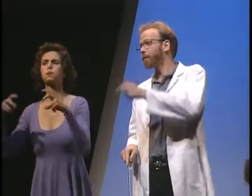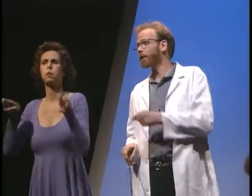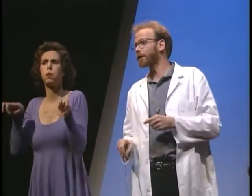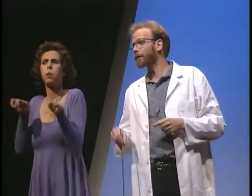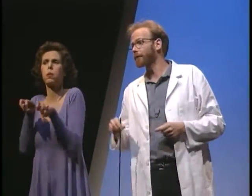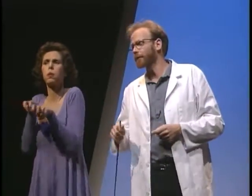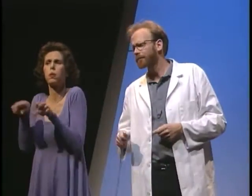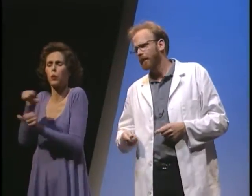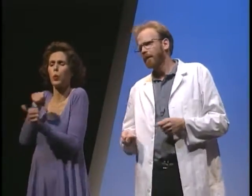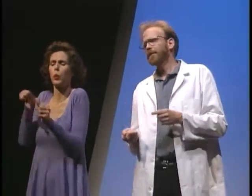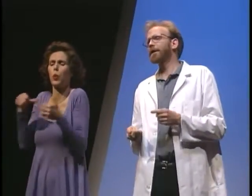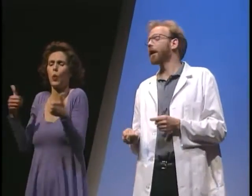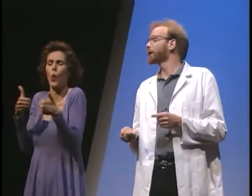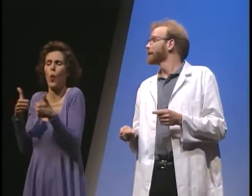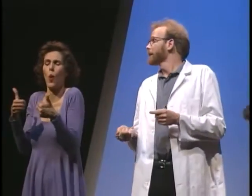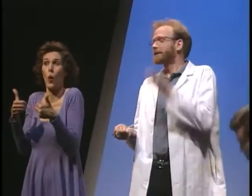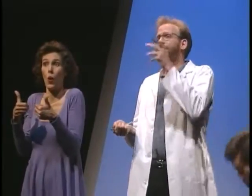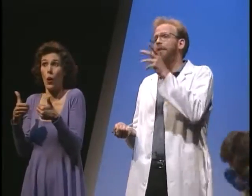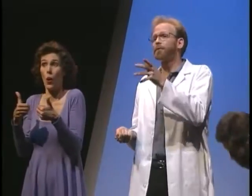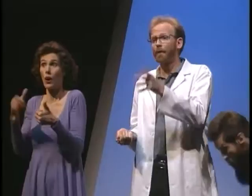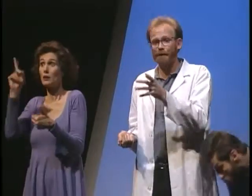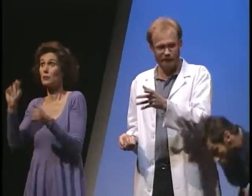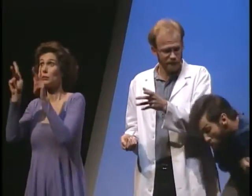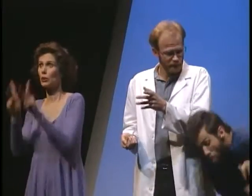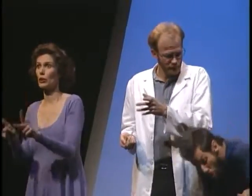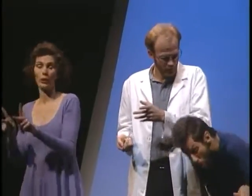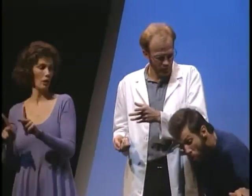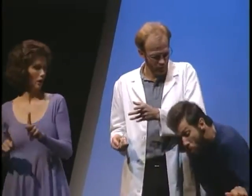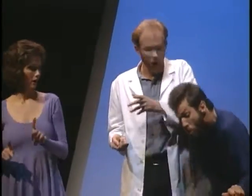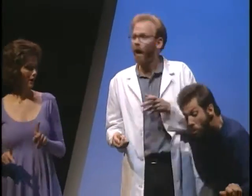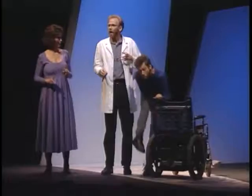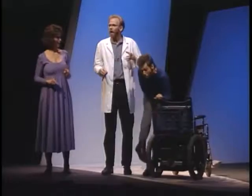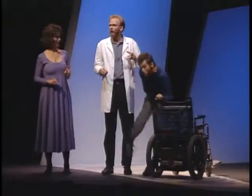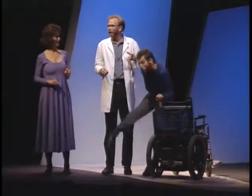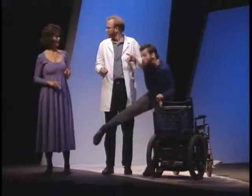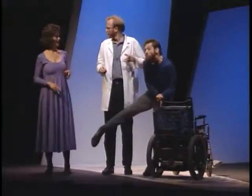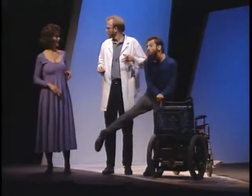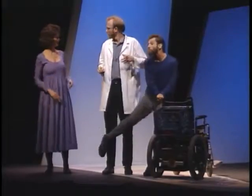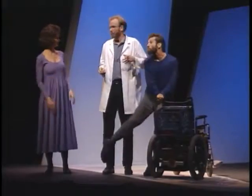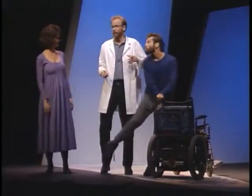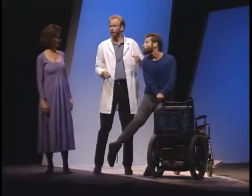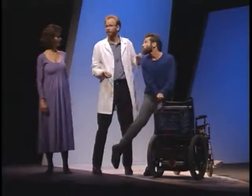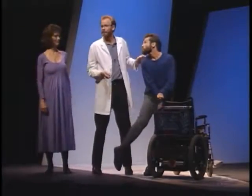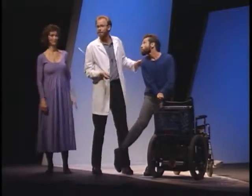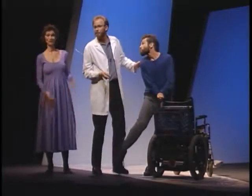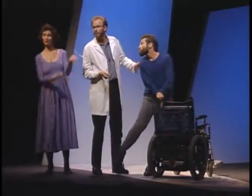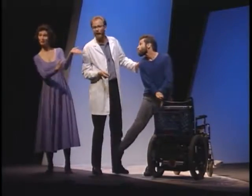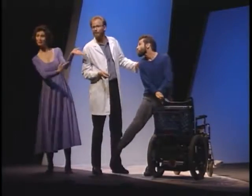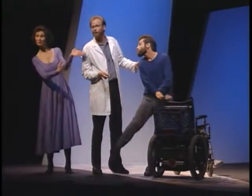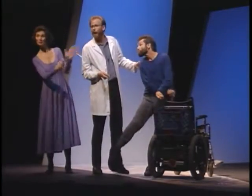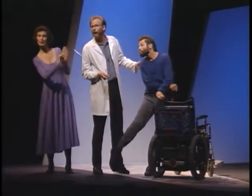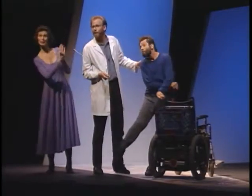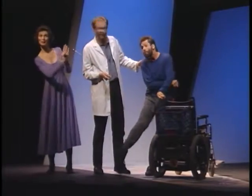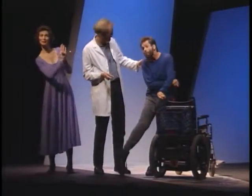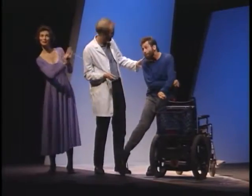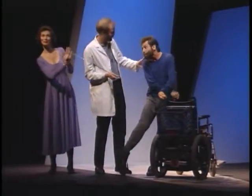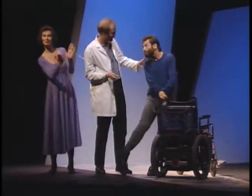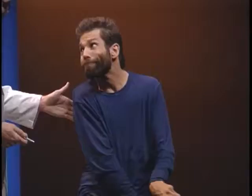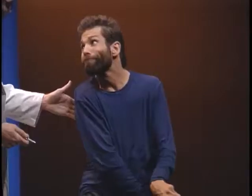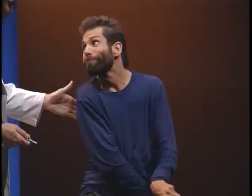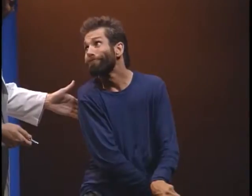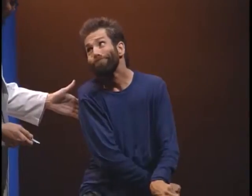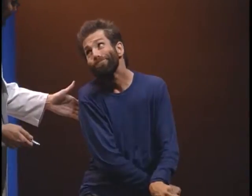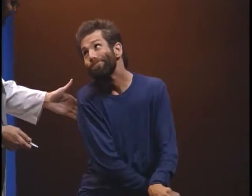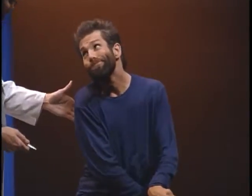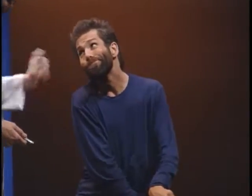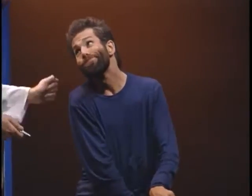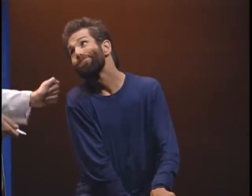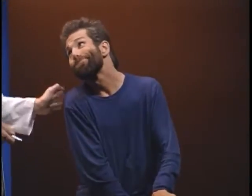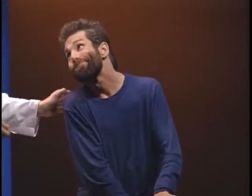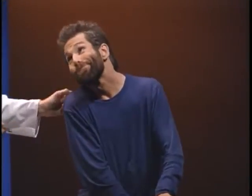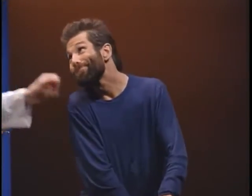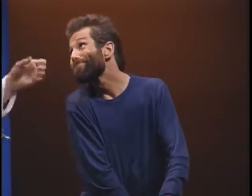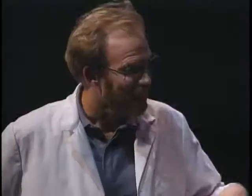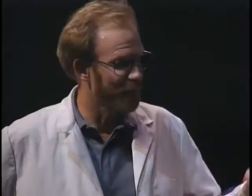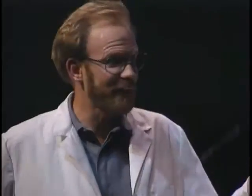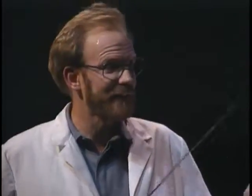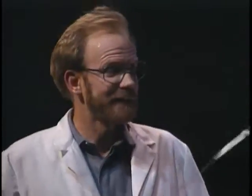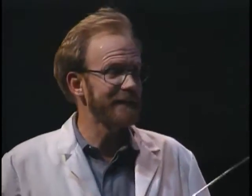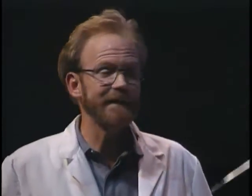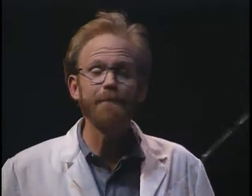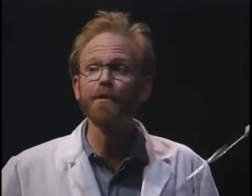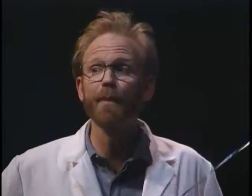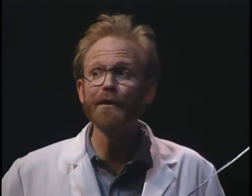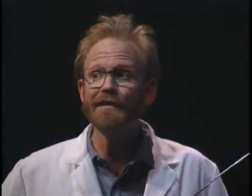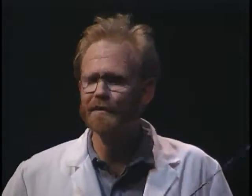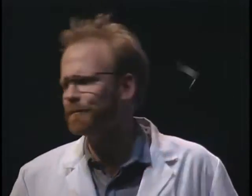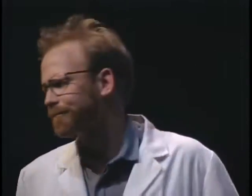one another the disabled person was specimen as a rai the disabled person